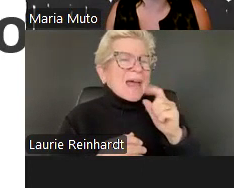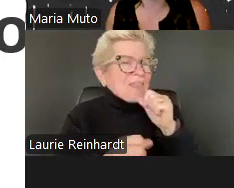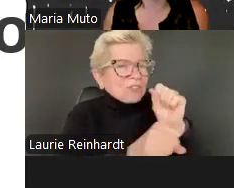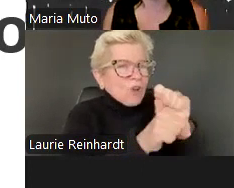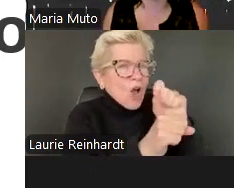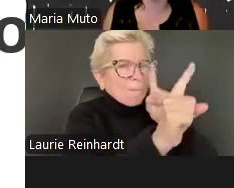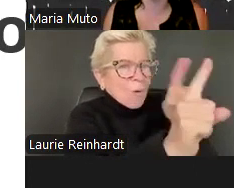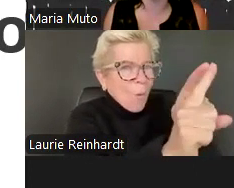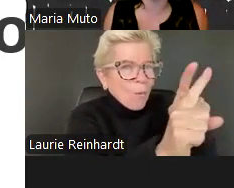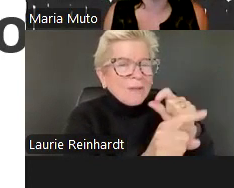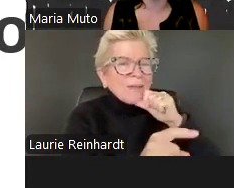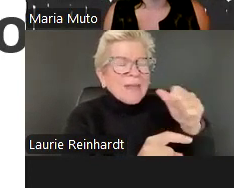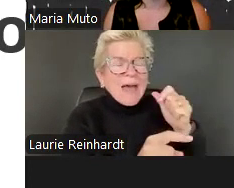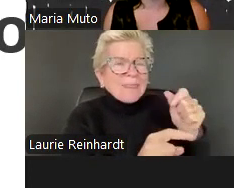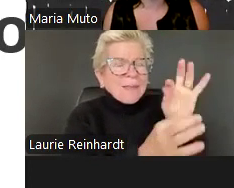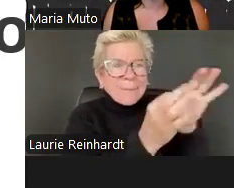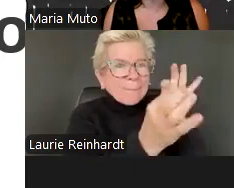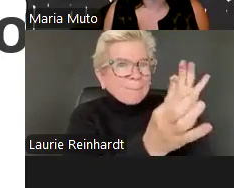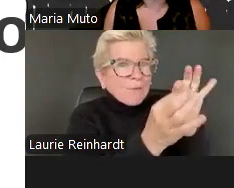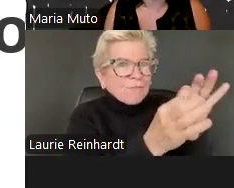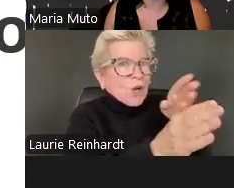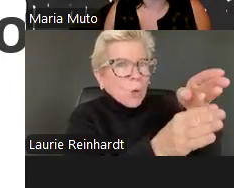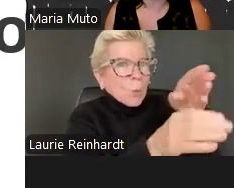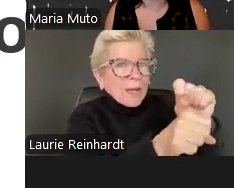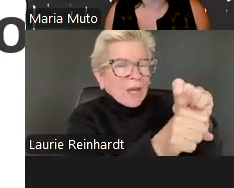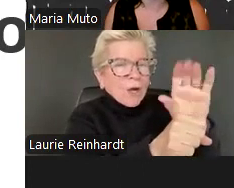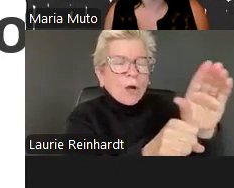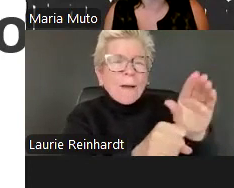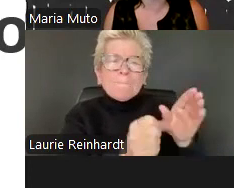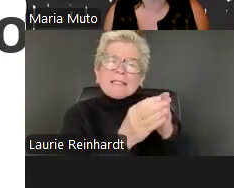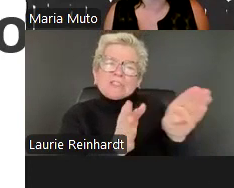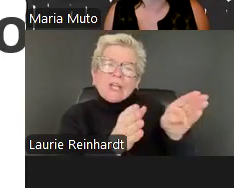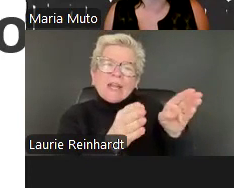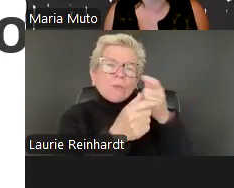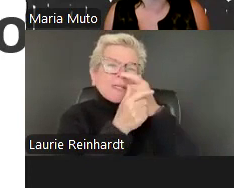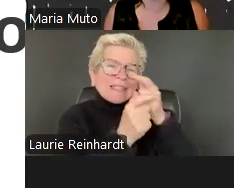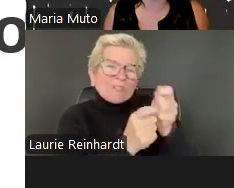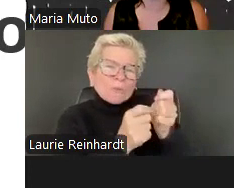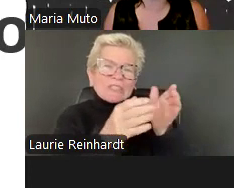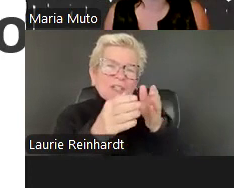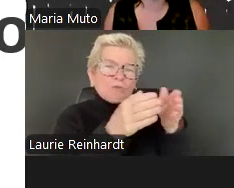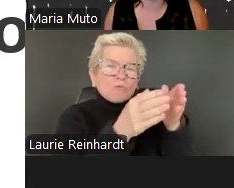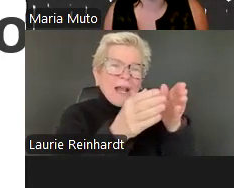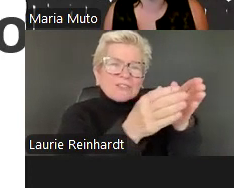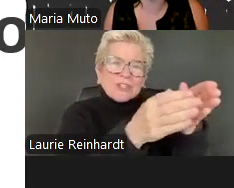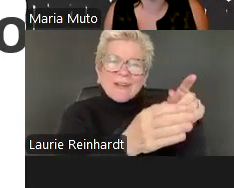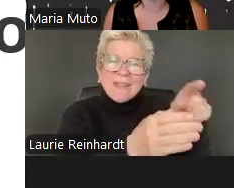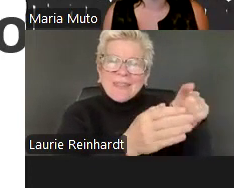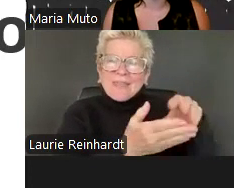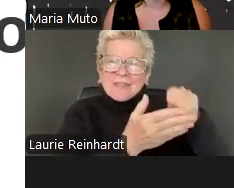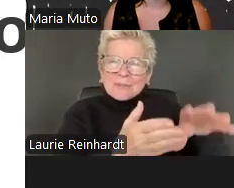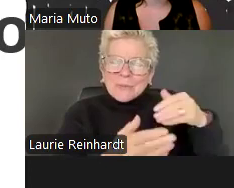not the forever career, the general direction or interest that they have right, that spark,